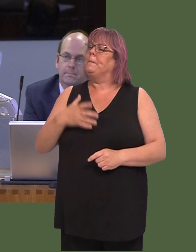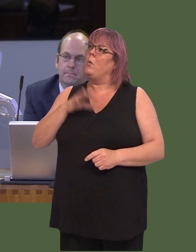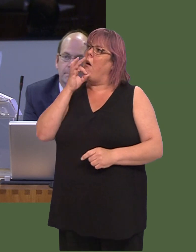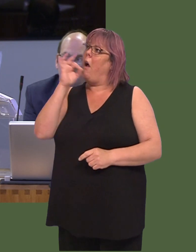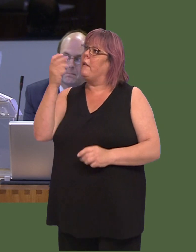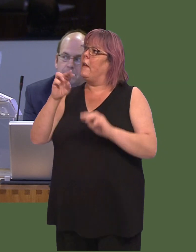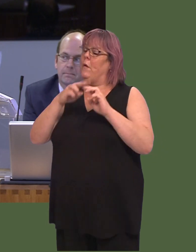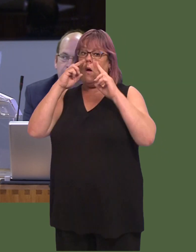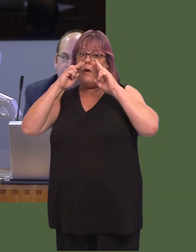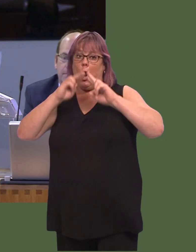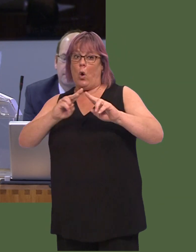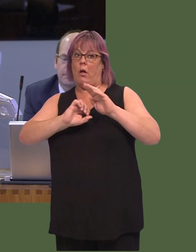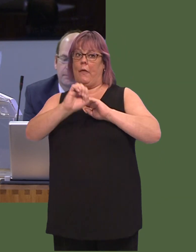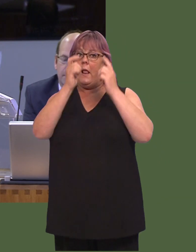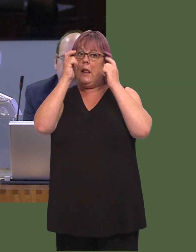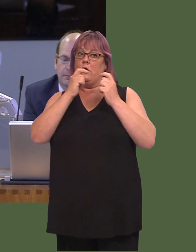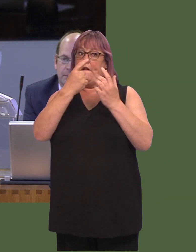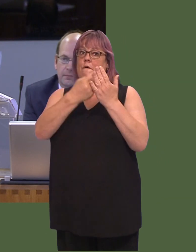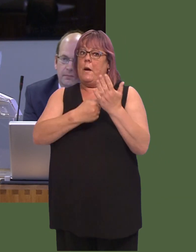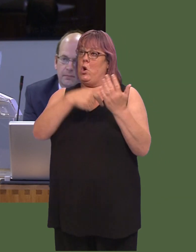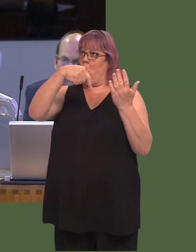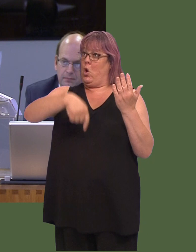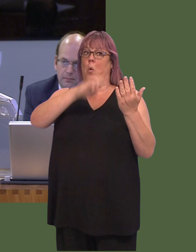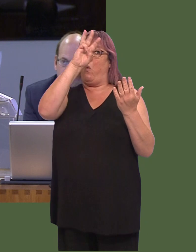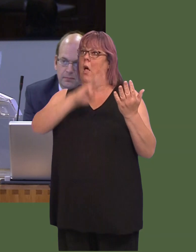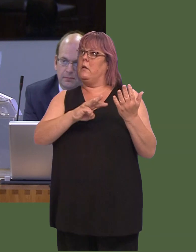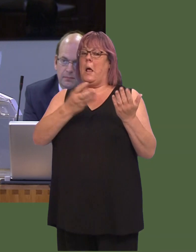Could I encourage you to have a look at the legislative framework that is available here